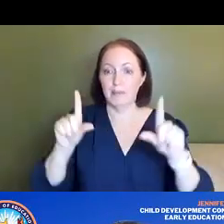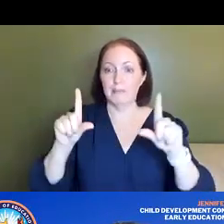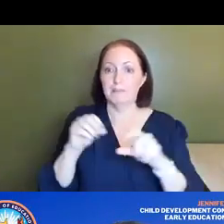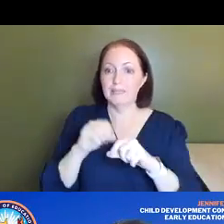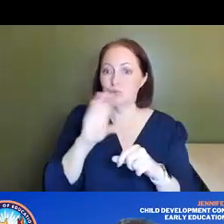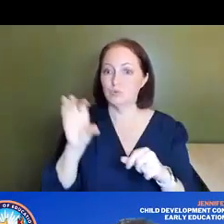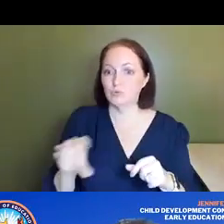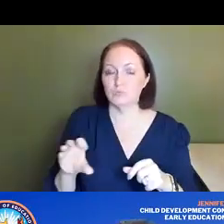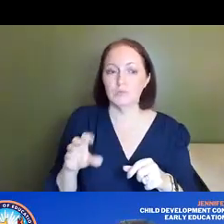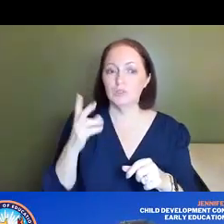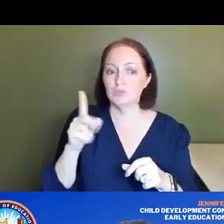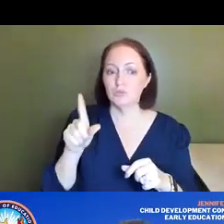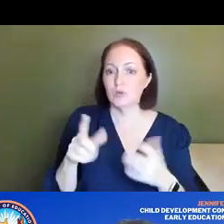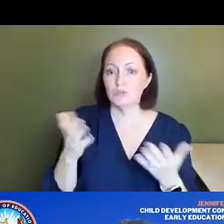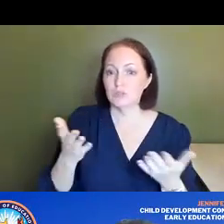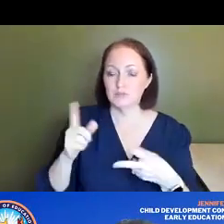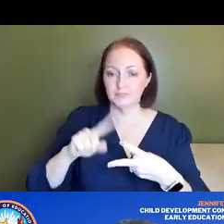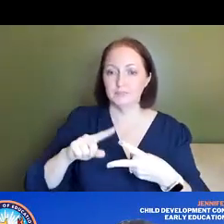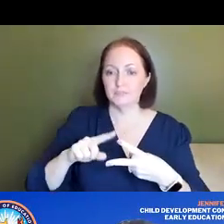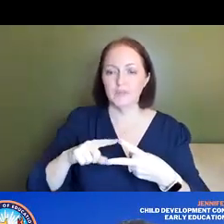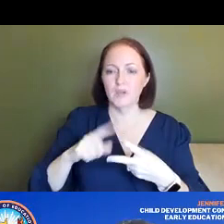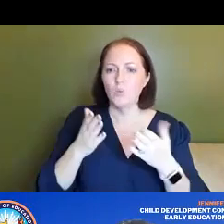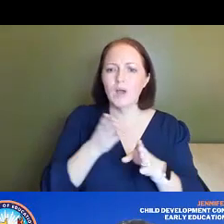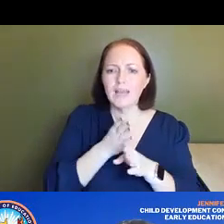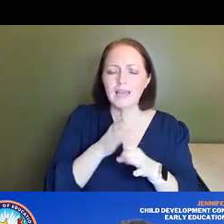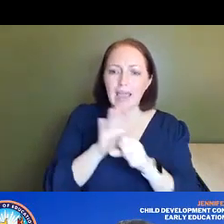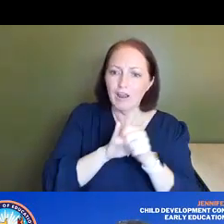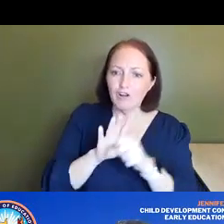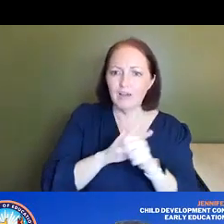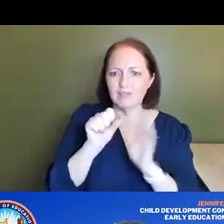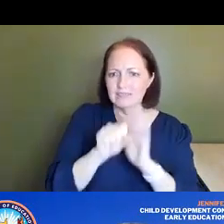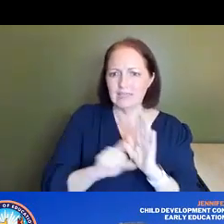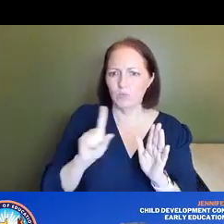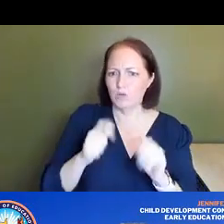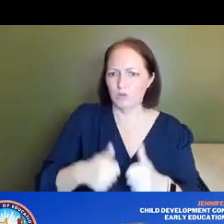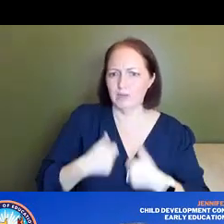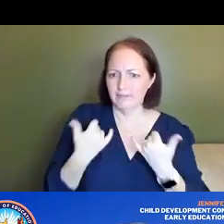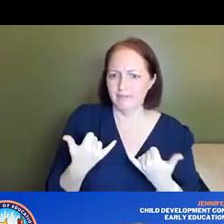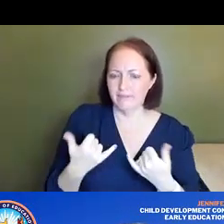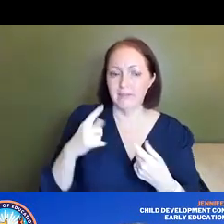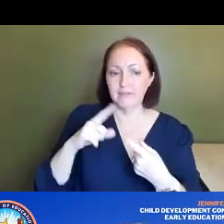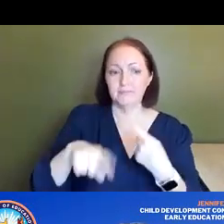questions are asking: In What Area of the State Are You Located? And the second one